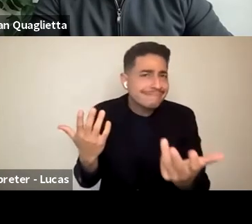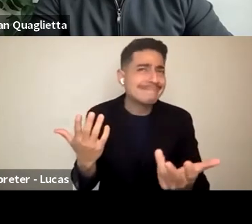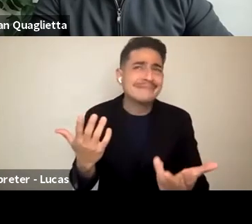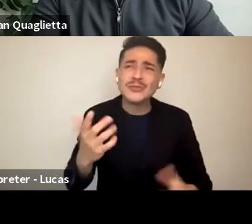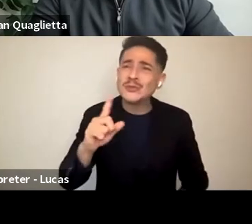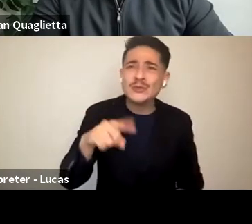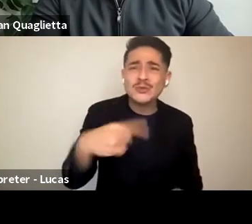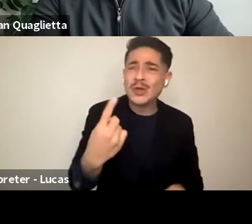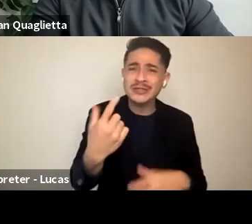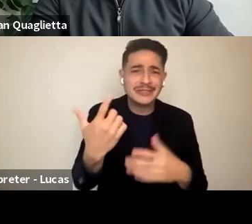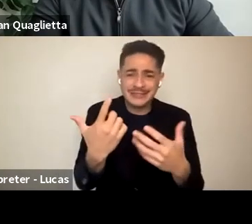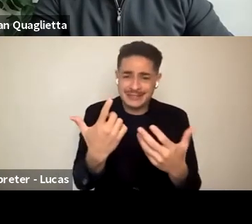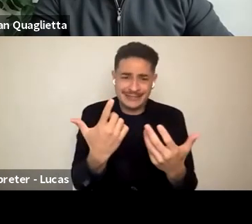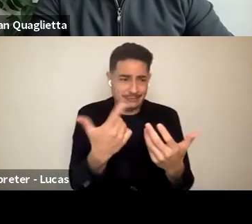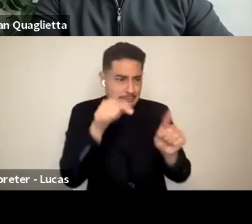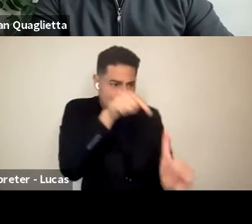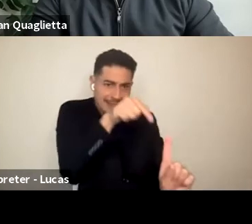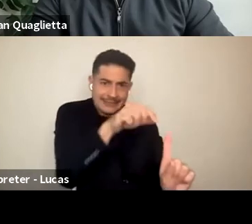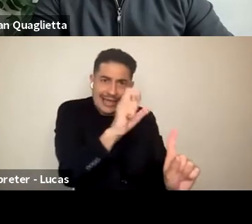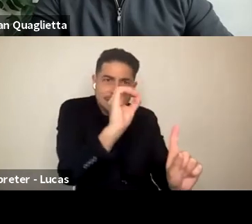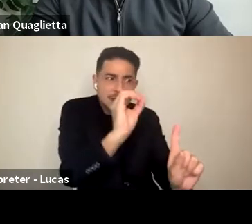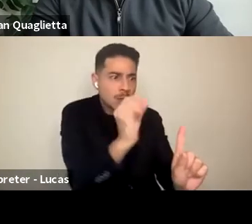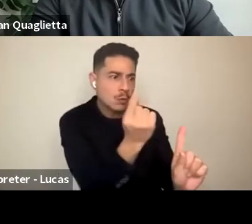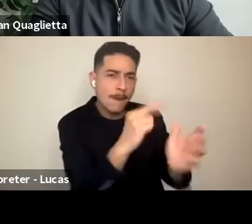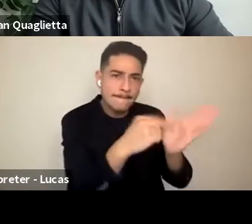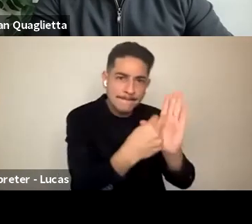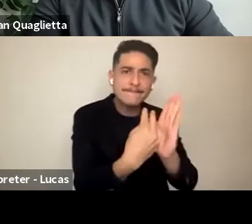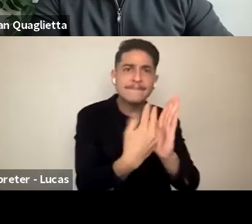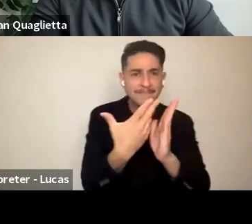excited on this, confident to insert him or herself into meetings.